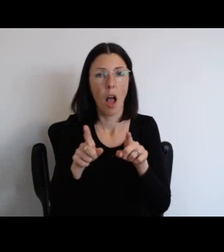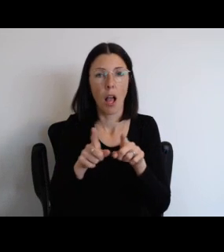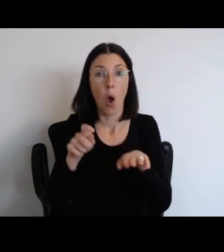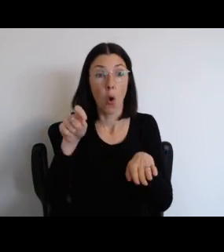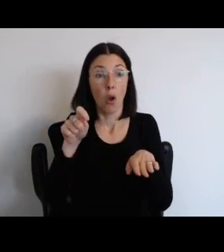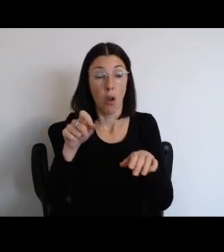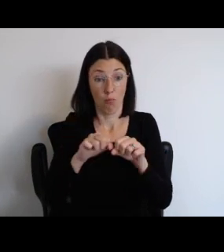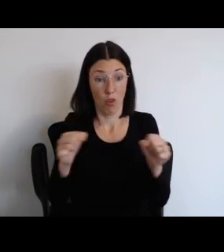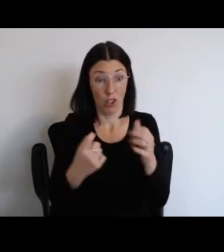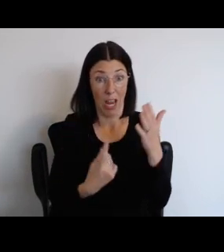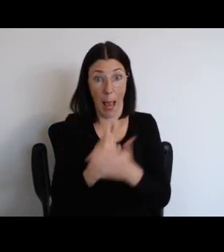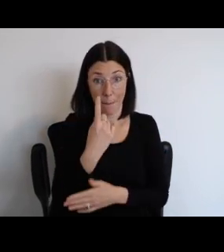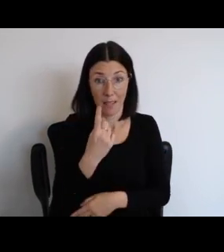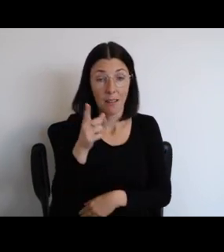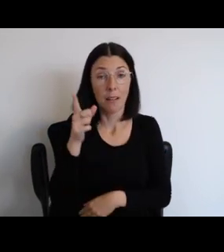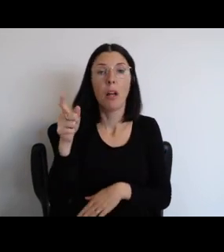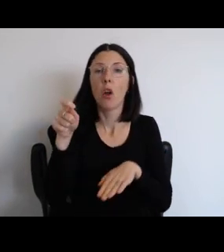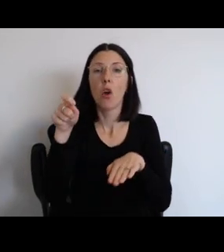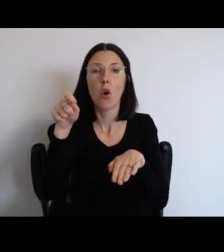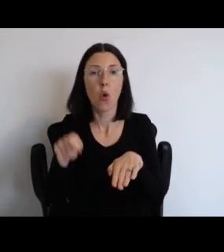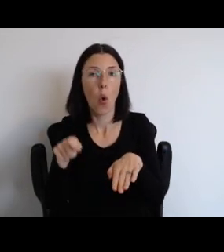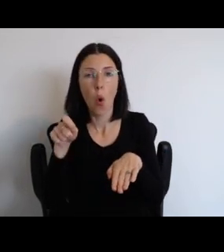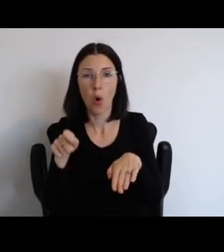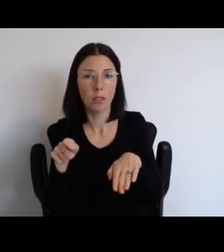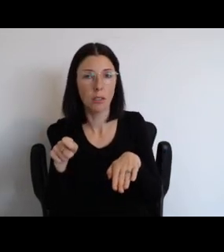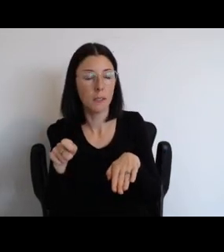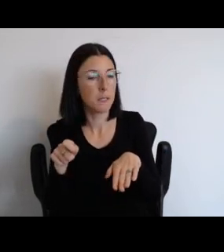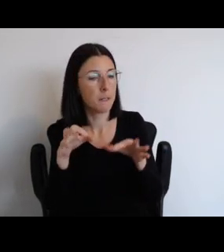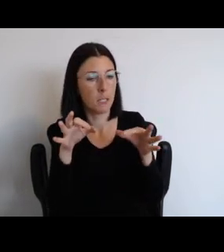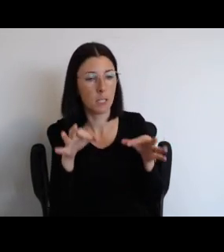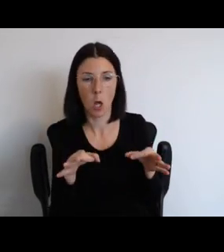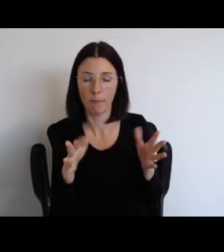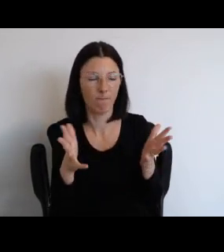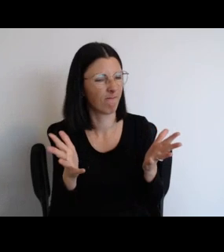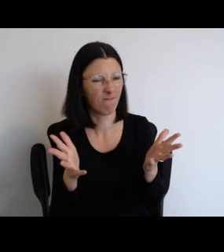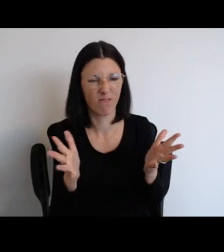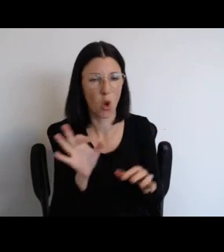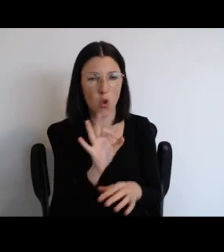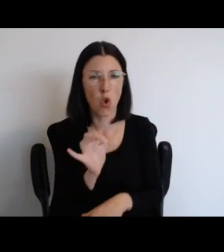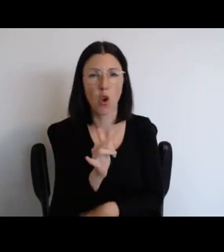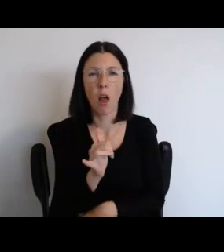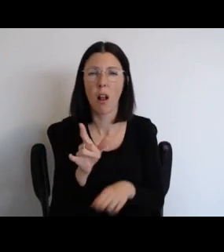to um say the criminal level of proof which is beyond a reasonable doubt if they're satisfied